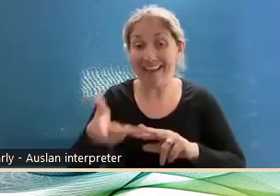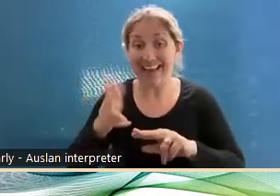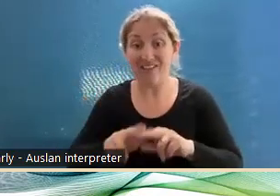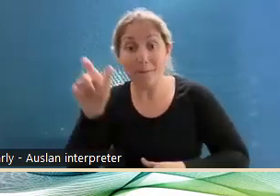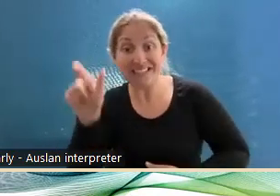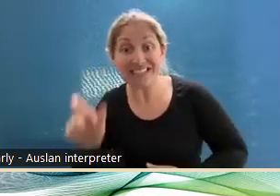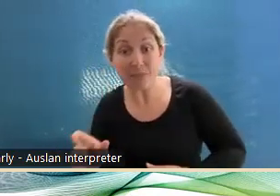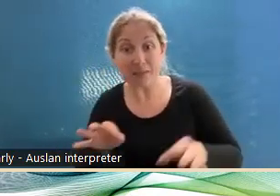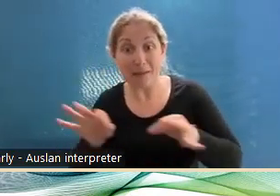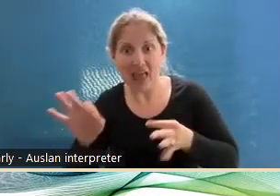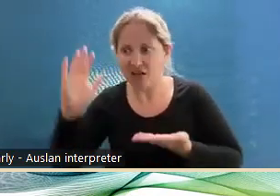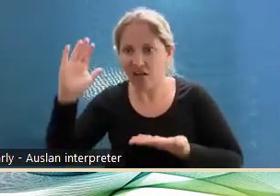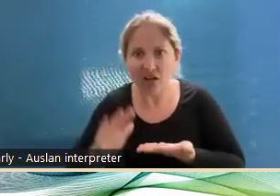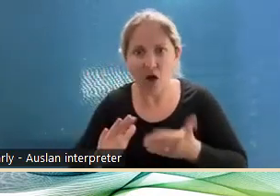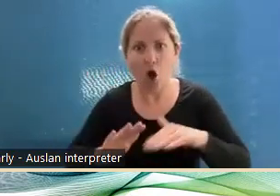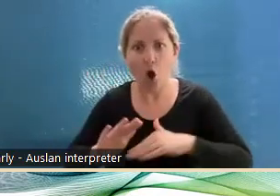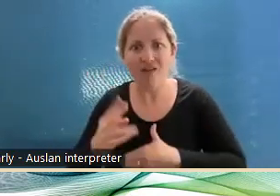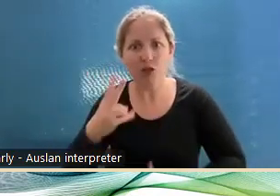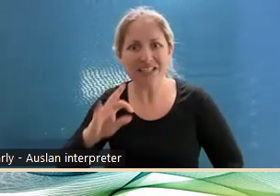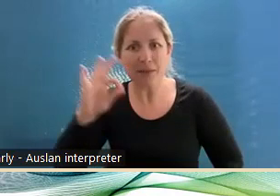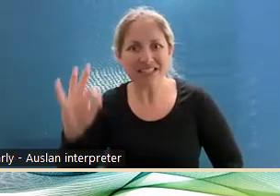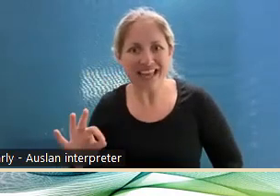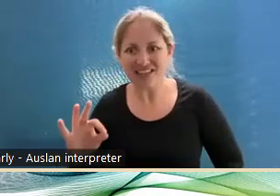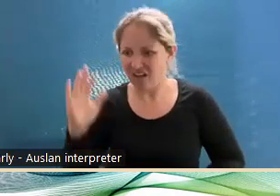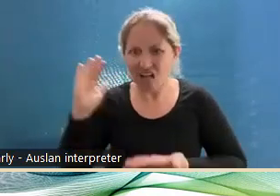plan compared to their previous plan.